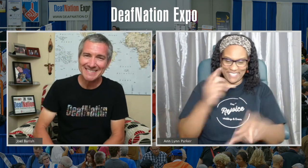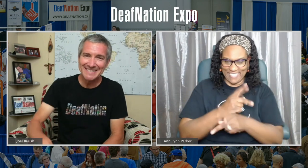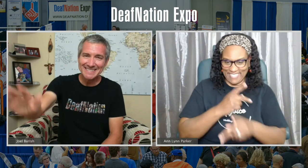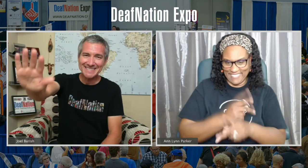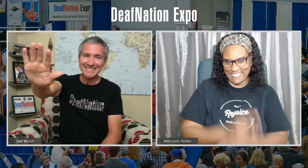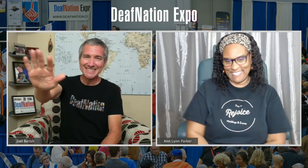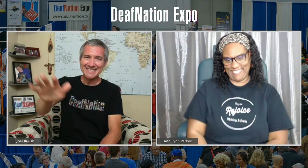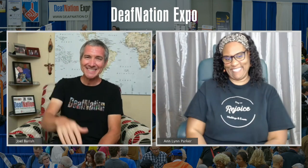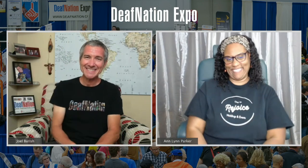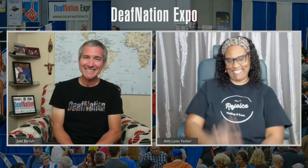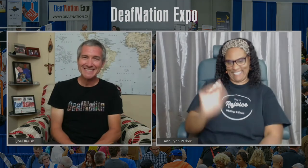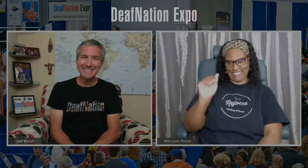Take care!